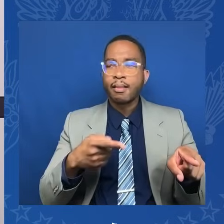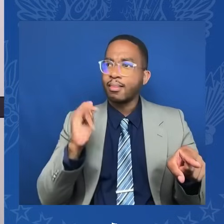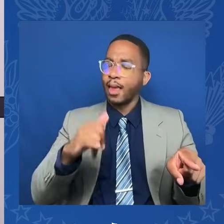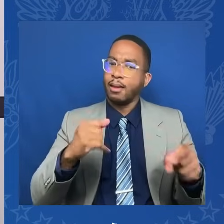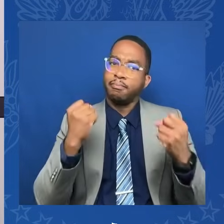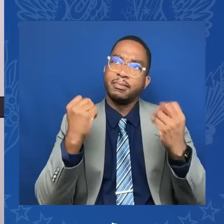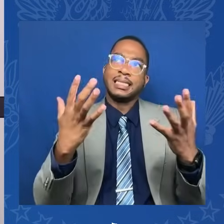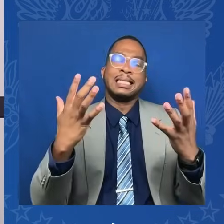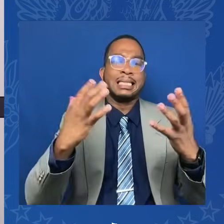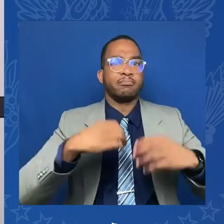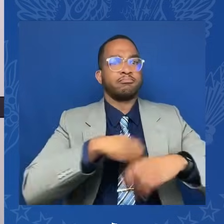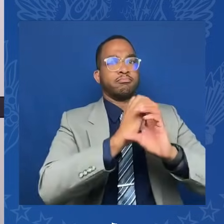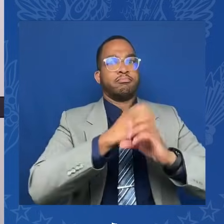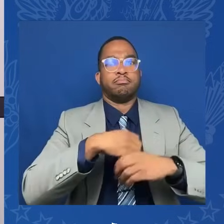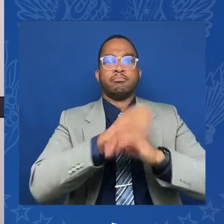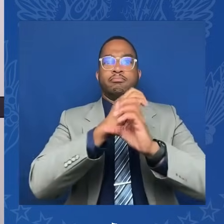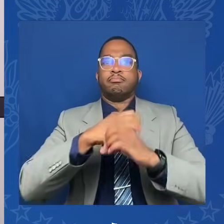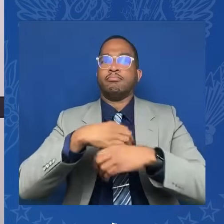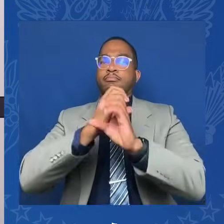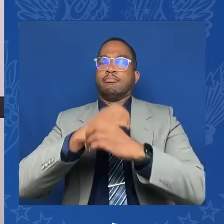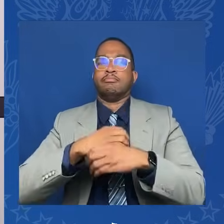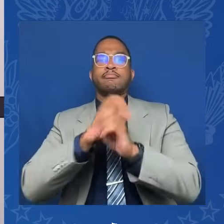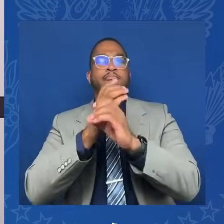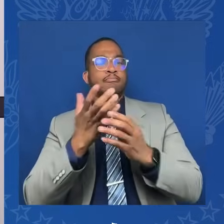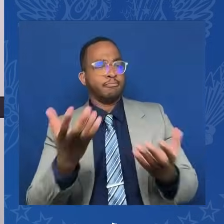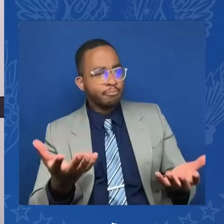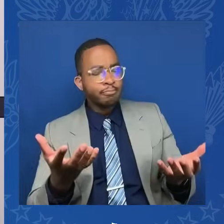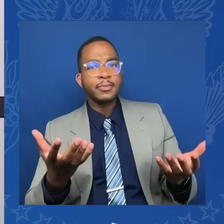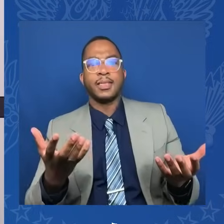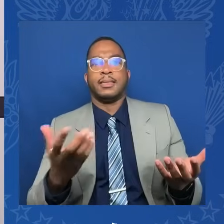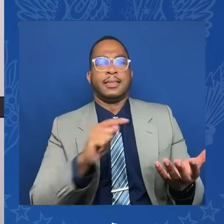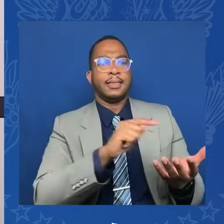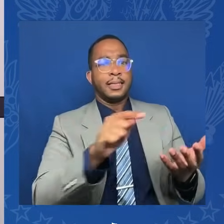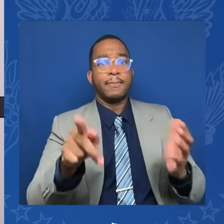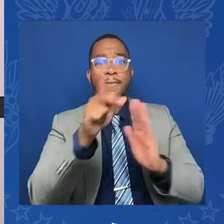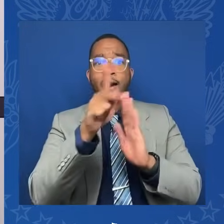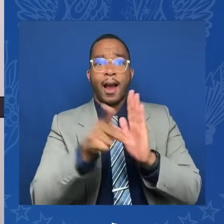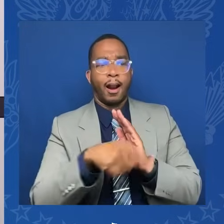with the self-same determination. In Gaza, we want to obtain